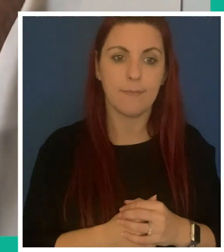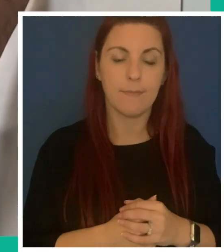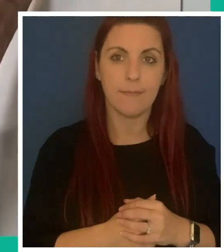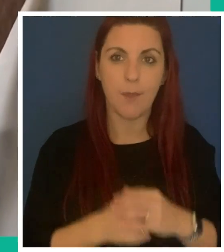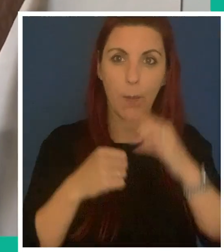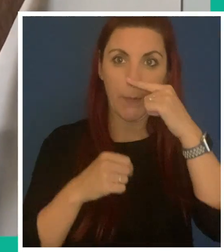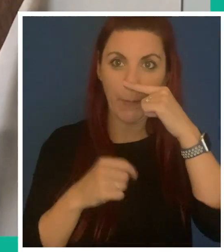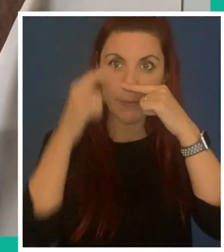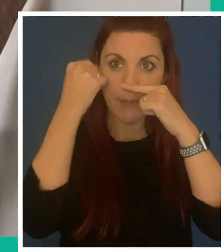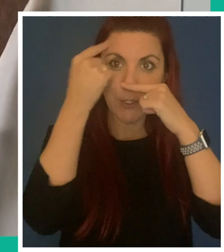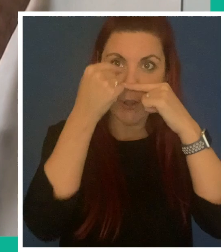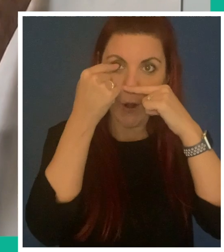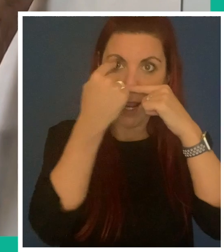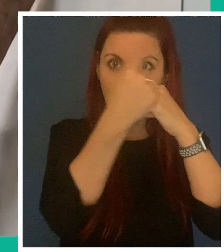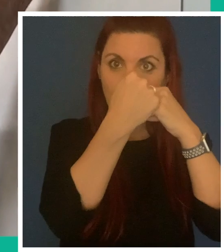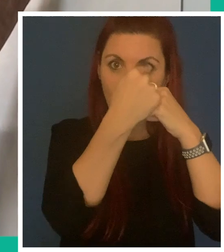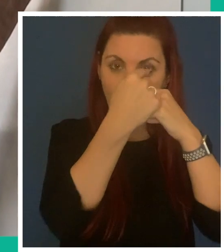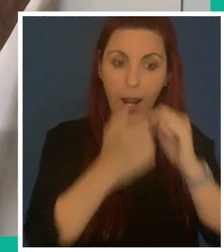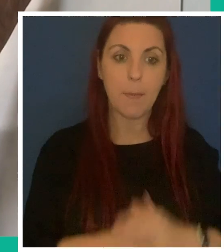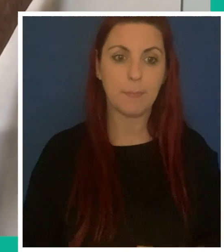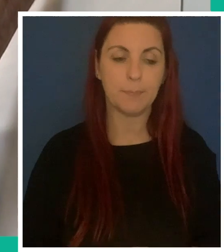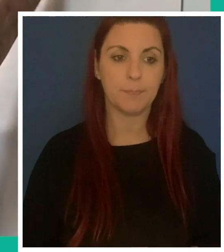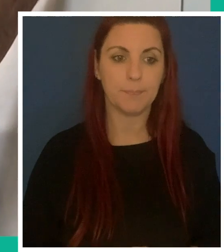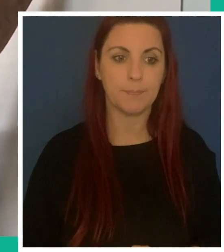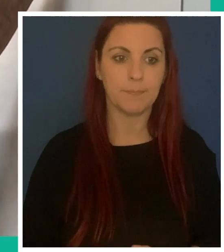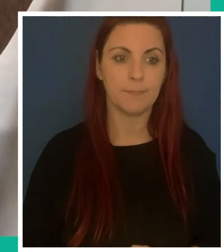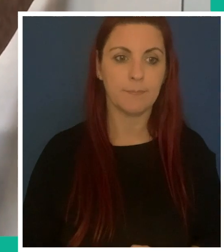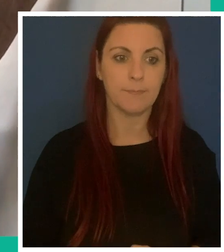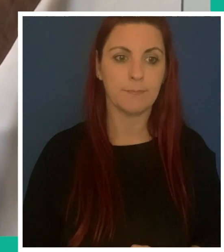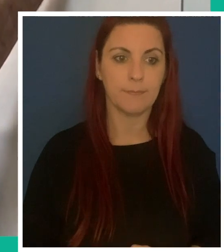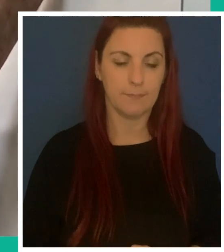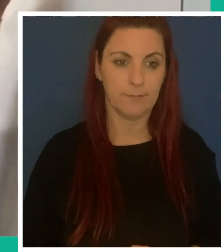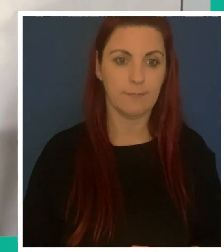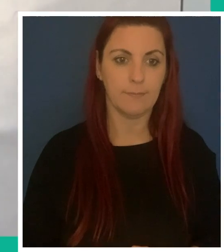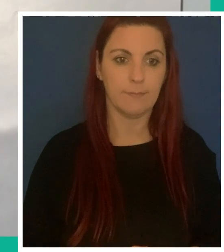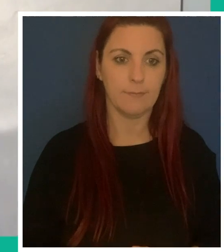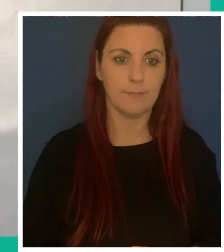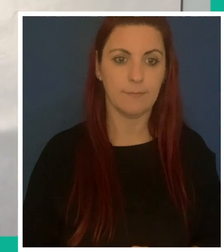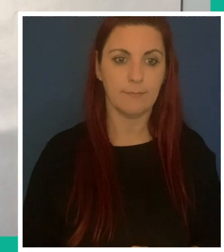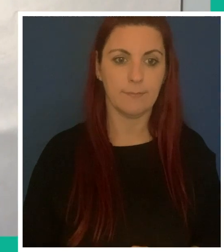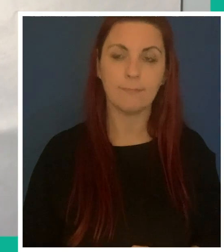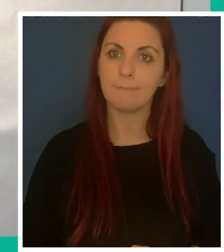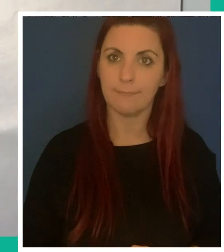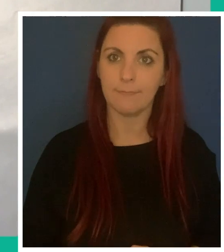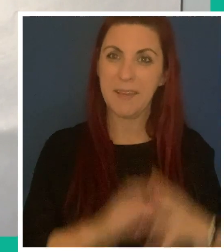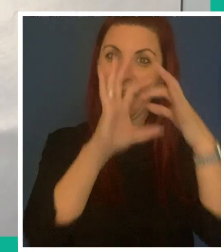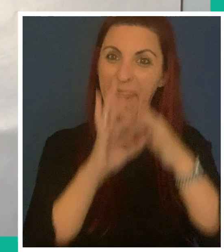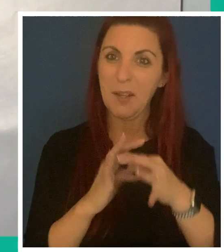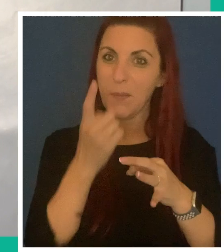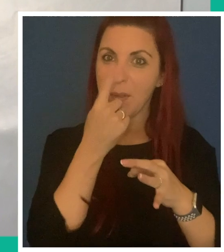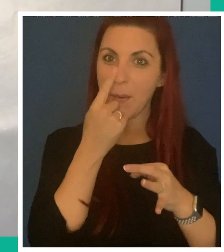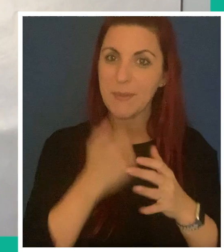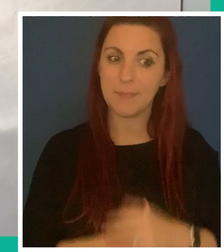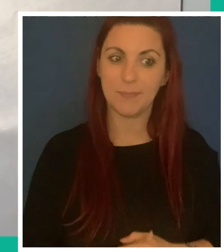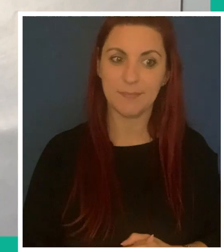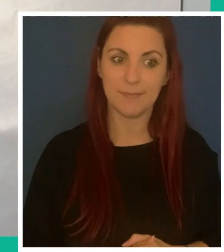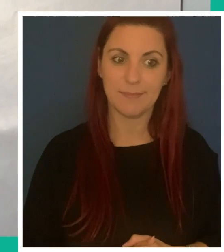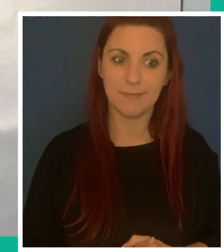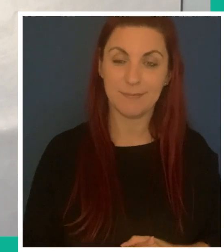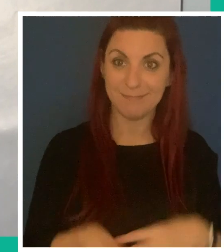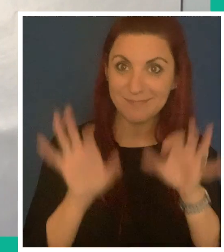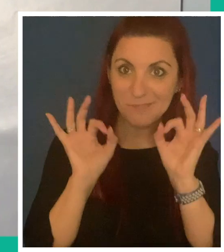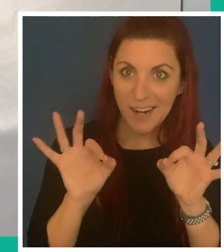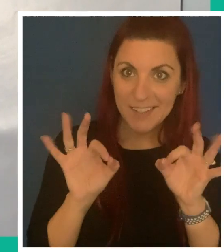here and one here, two circles like that, brilliant, excellent.